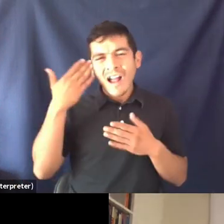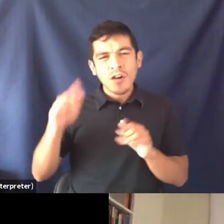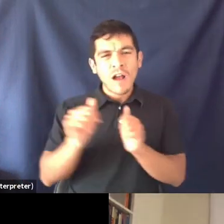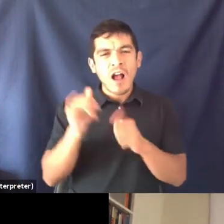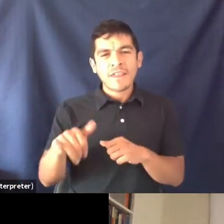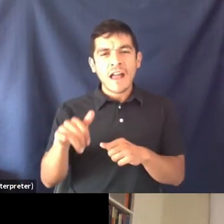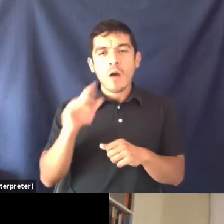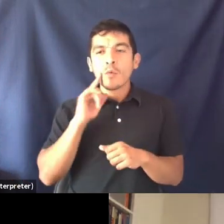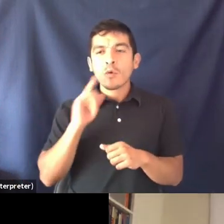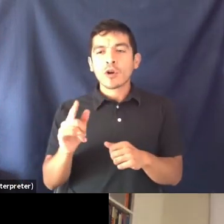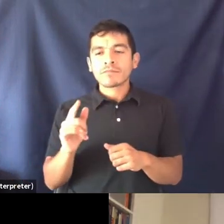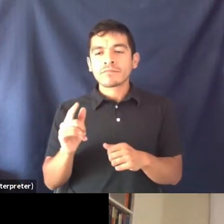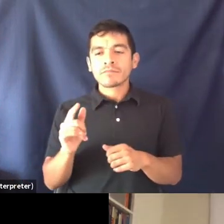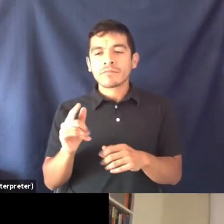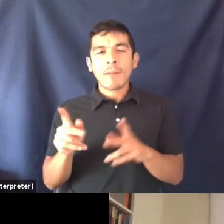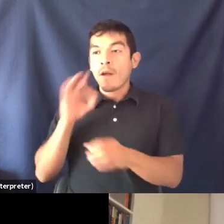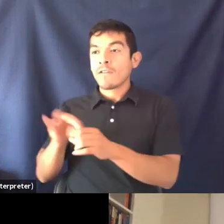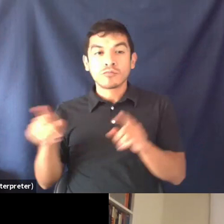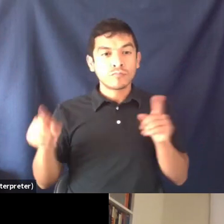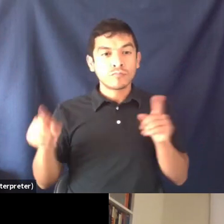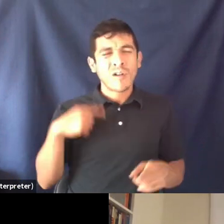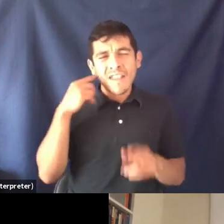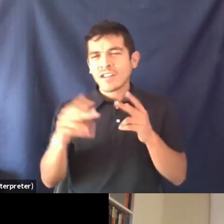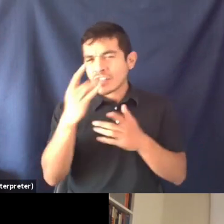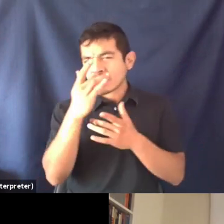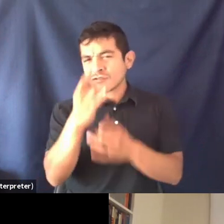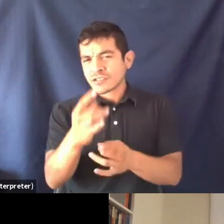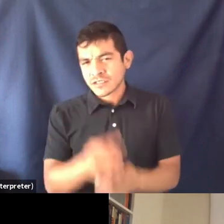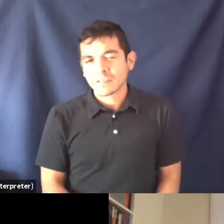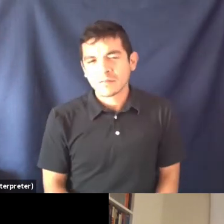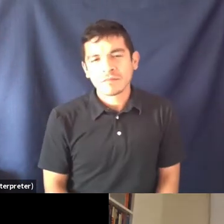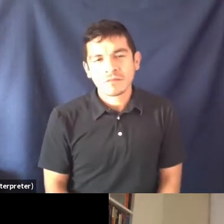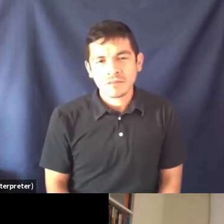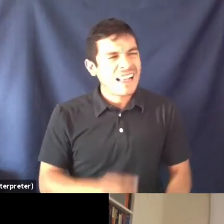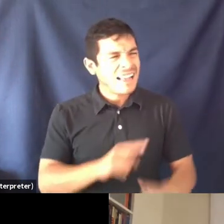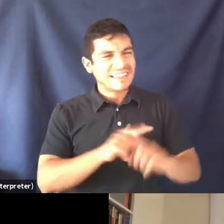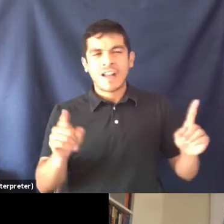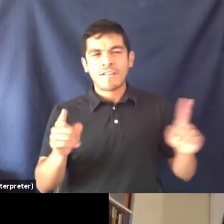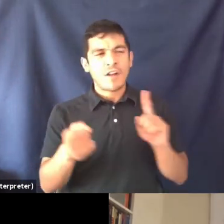So I thought that was also very interesting that it's so different than Western Europe or America